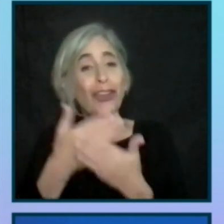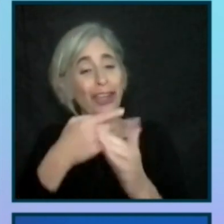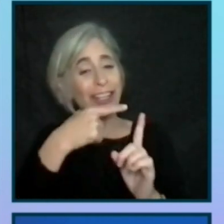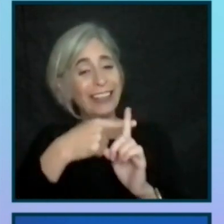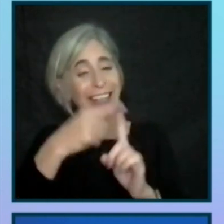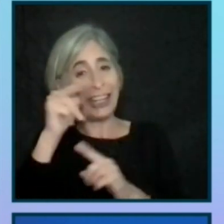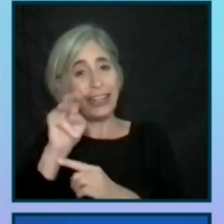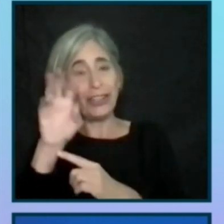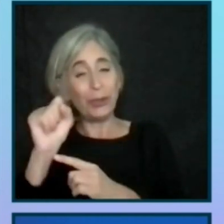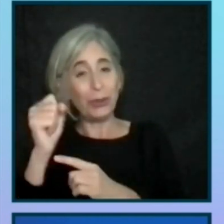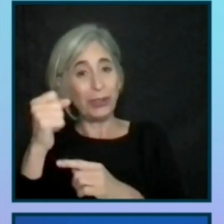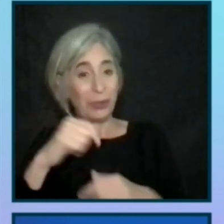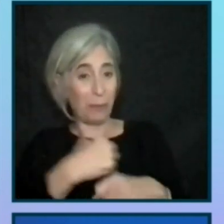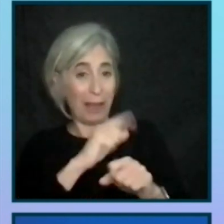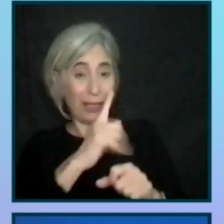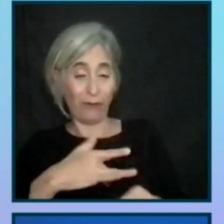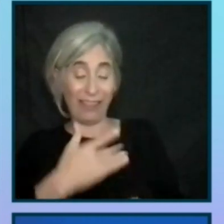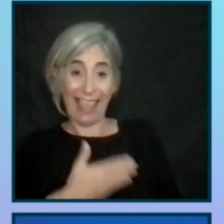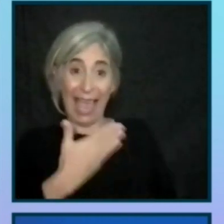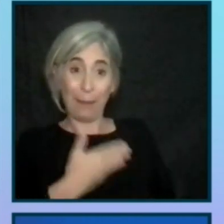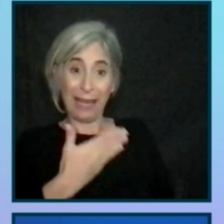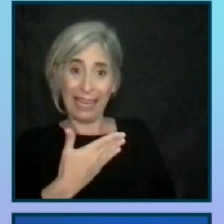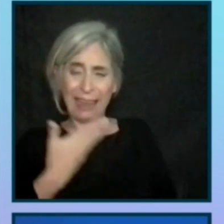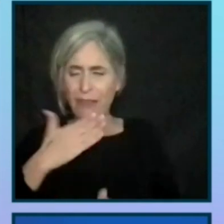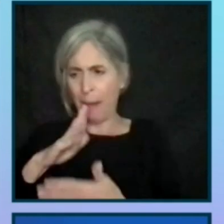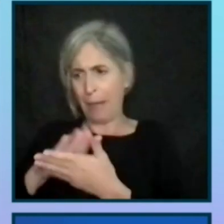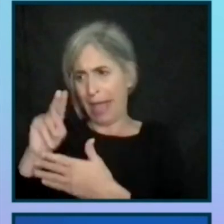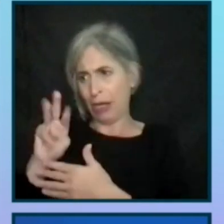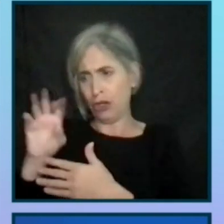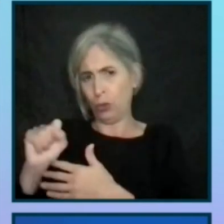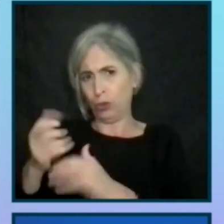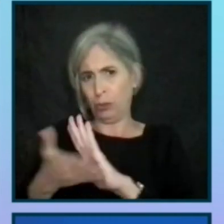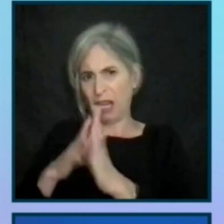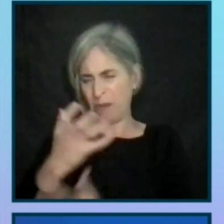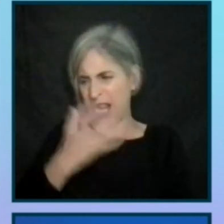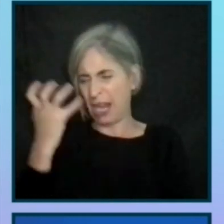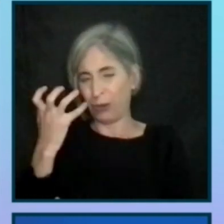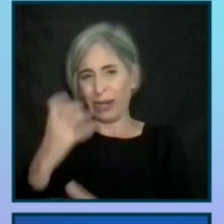and the bad news to get you angry enough that you're inspired to take action